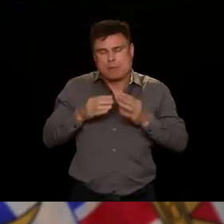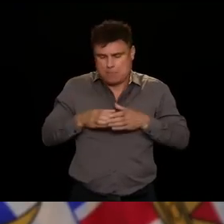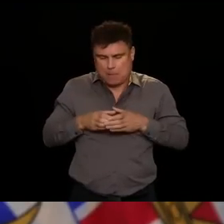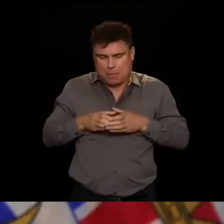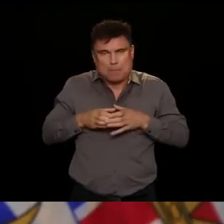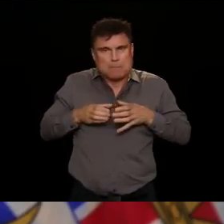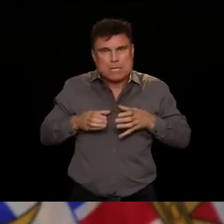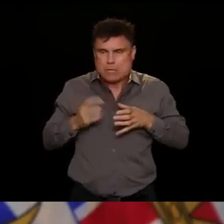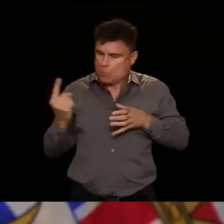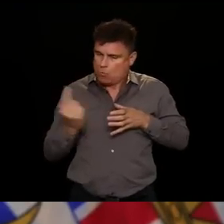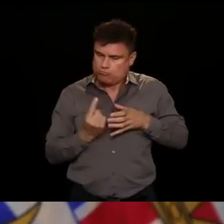to be in touch with yet?